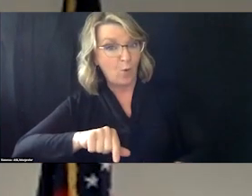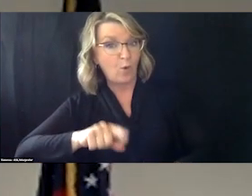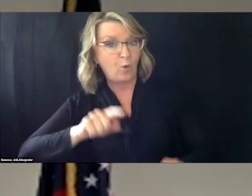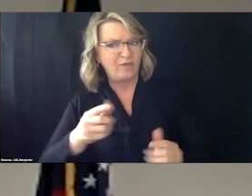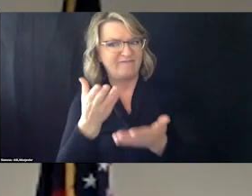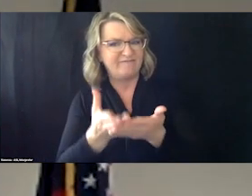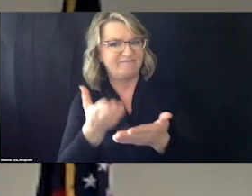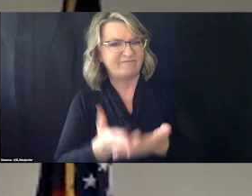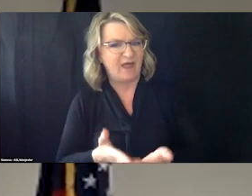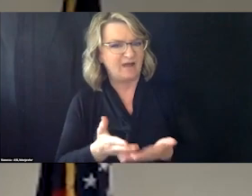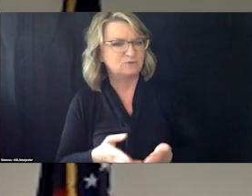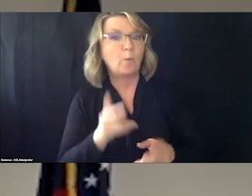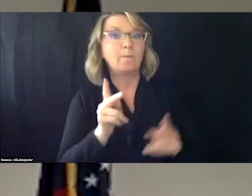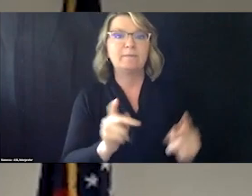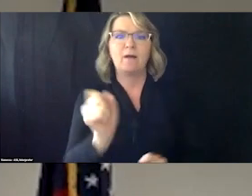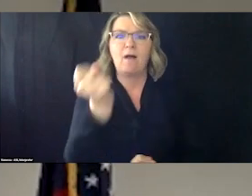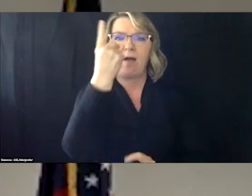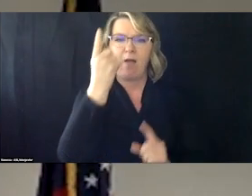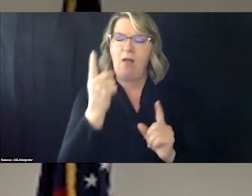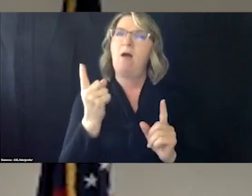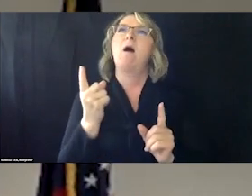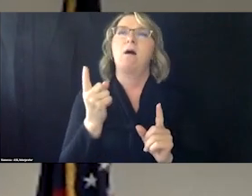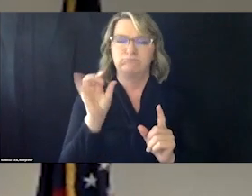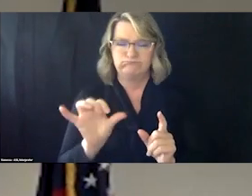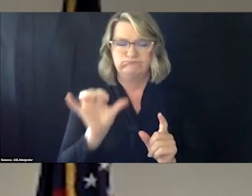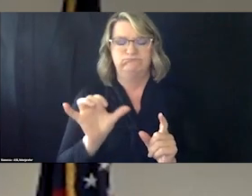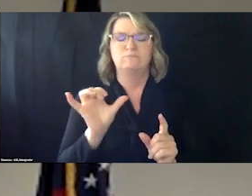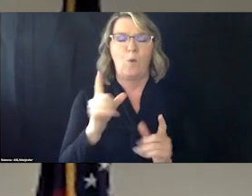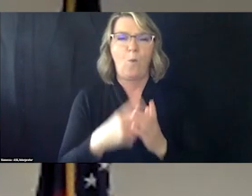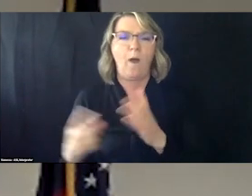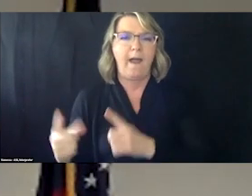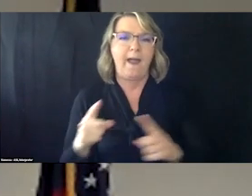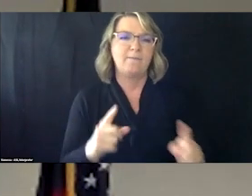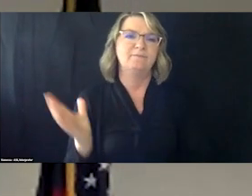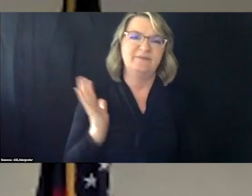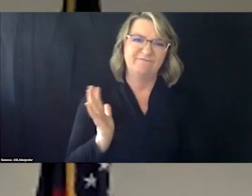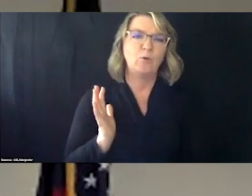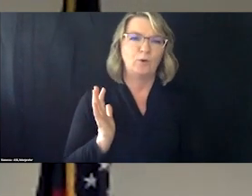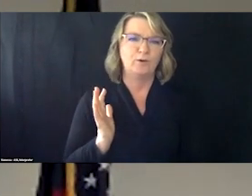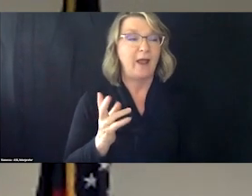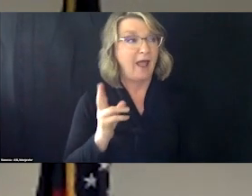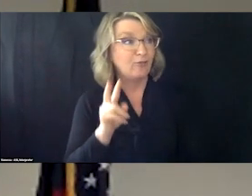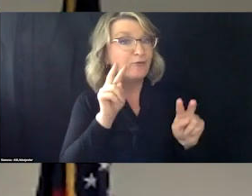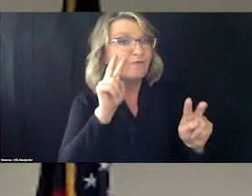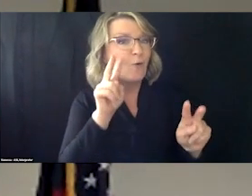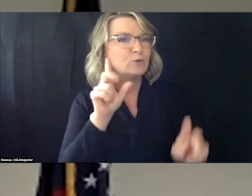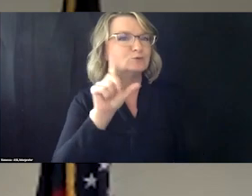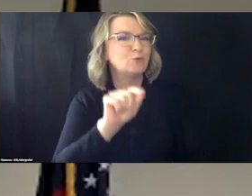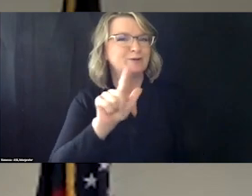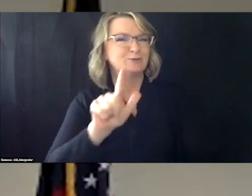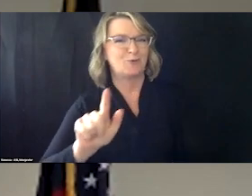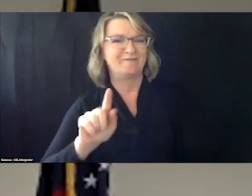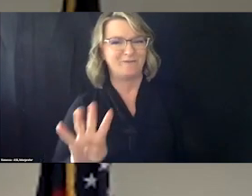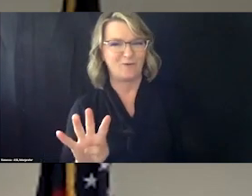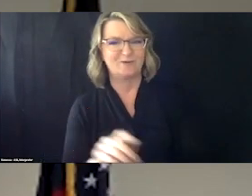what occurred and look forward to 2024 a couple of questions we'll kind of go through some